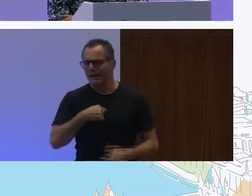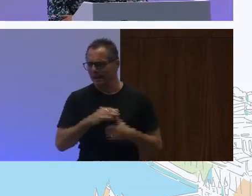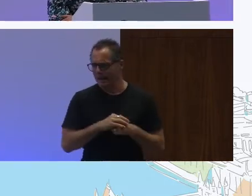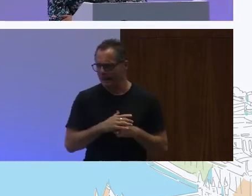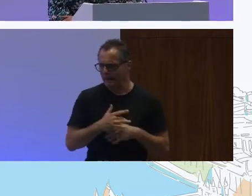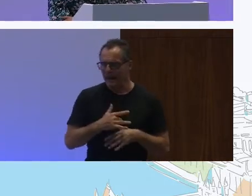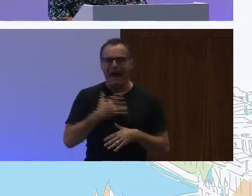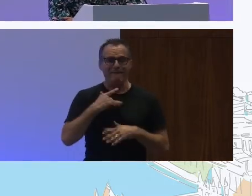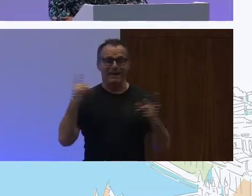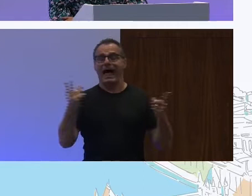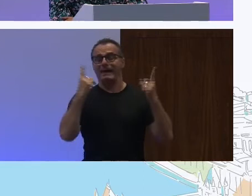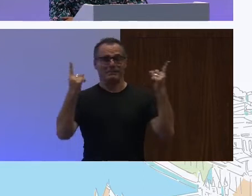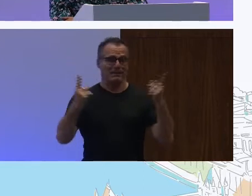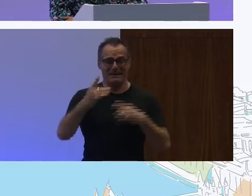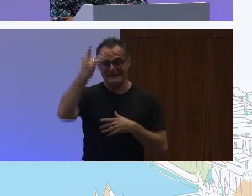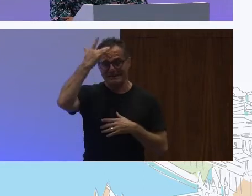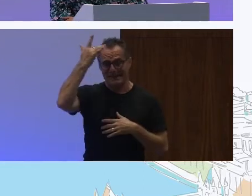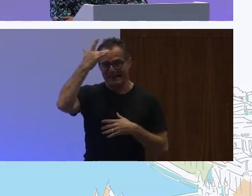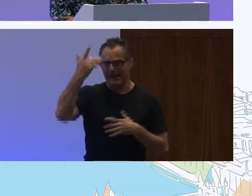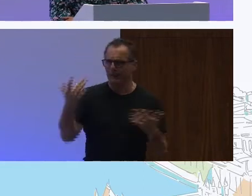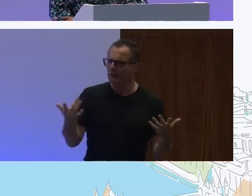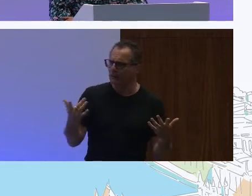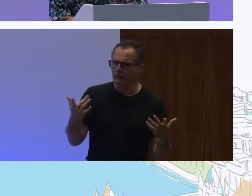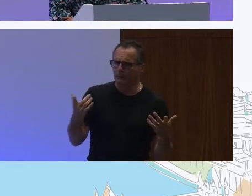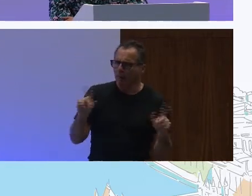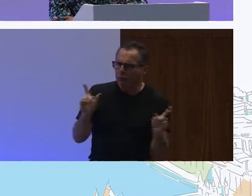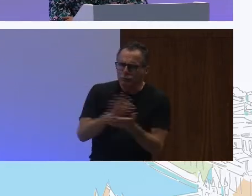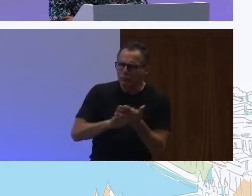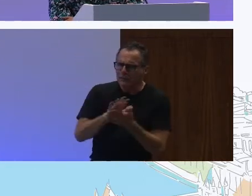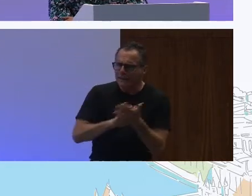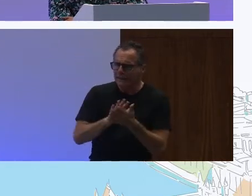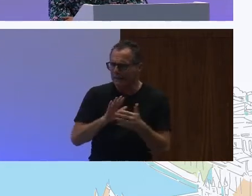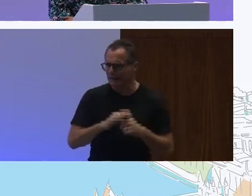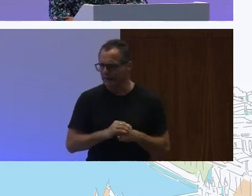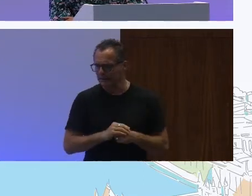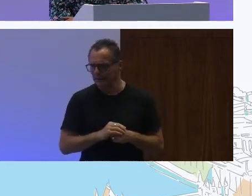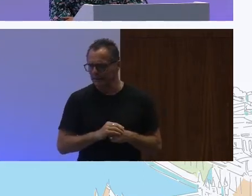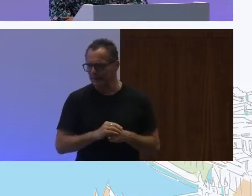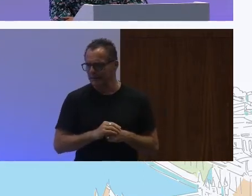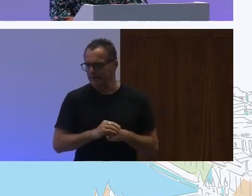Hyper and silly? What do you do when you get hyper?